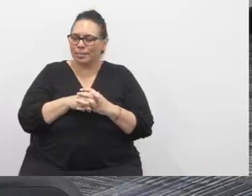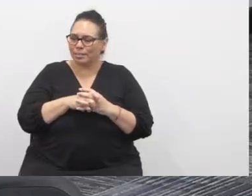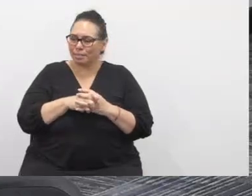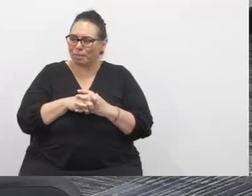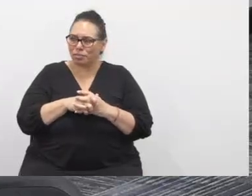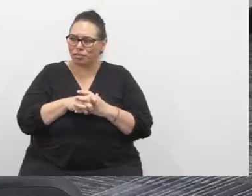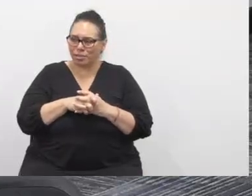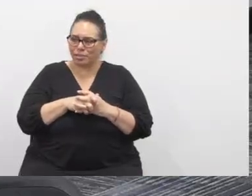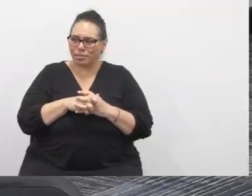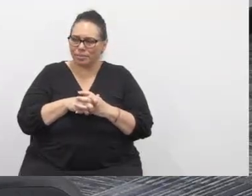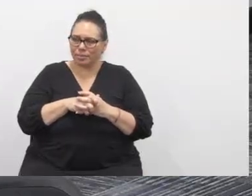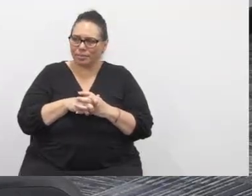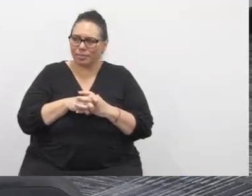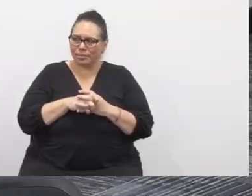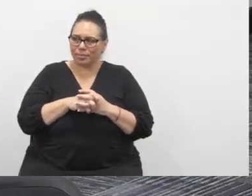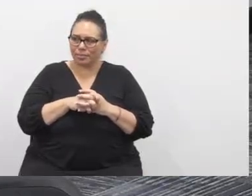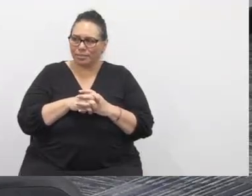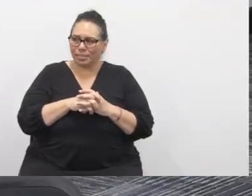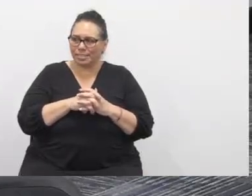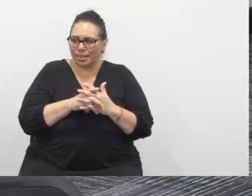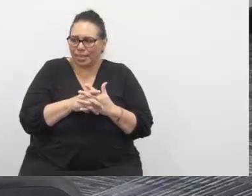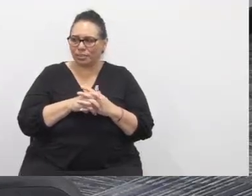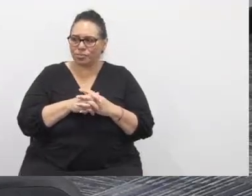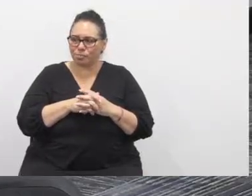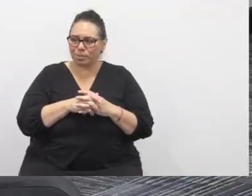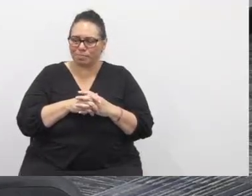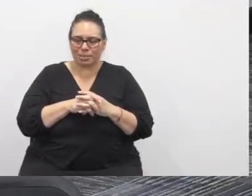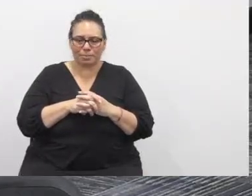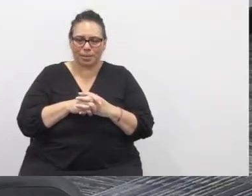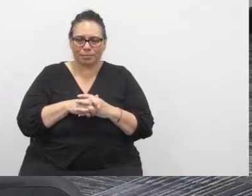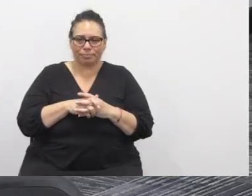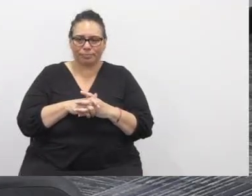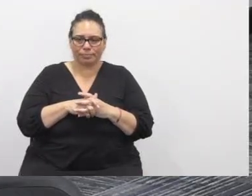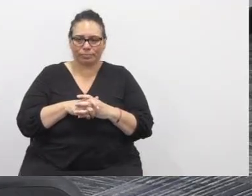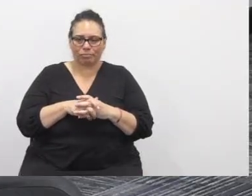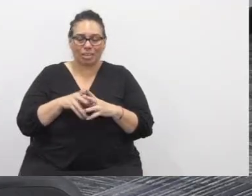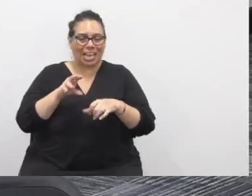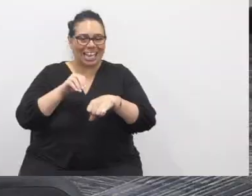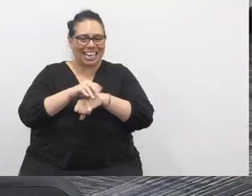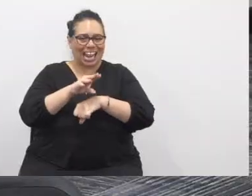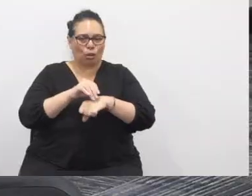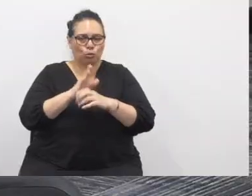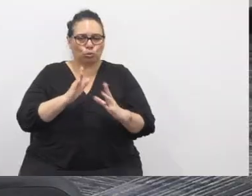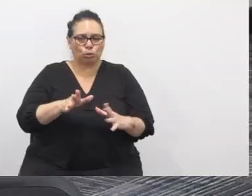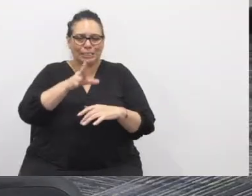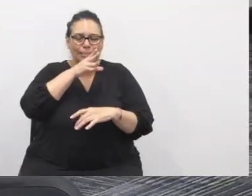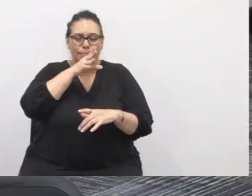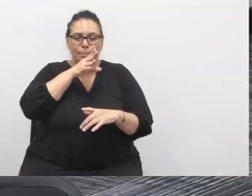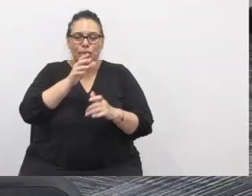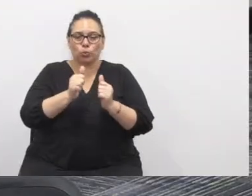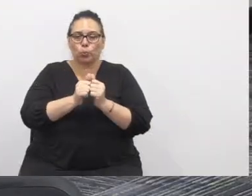I would say in addition to that, counselors also speak with the school nurses.